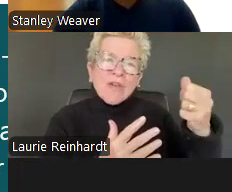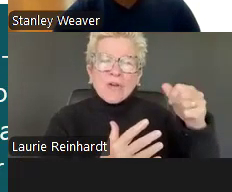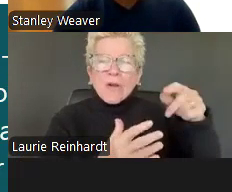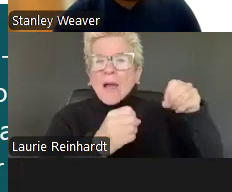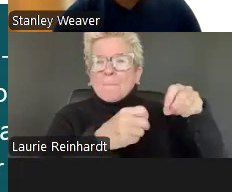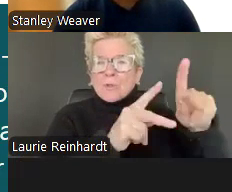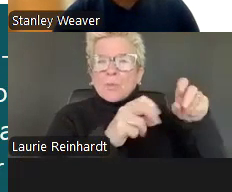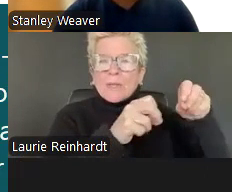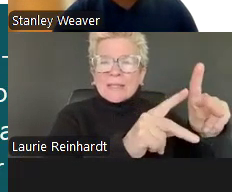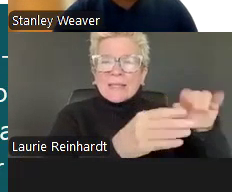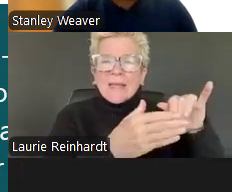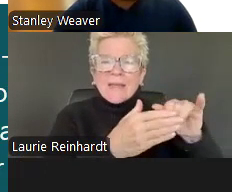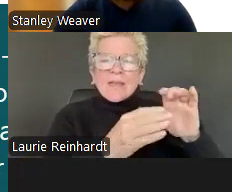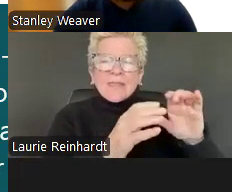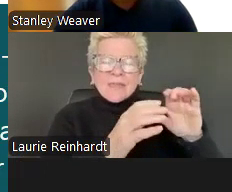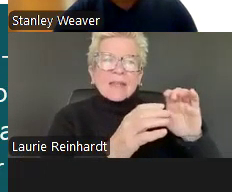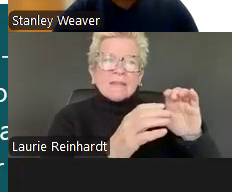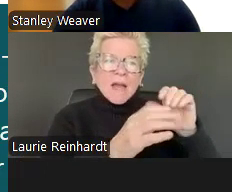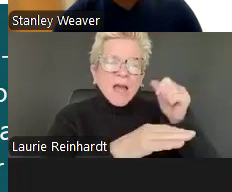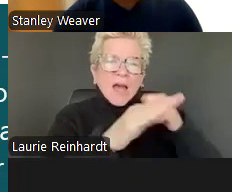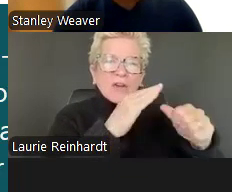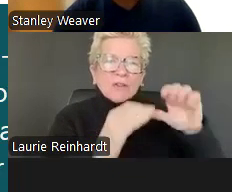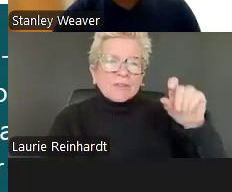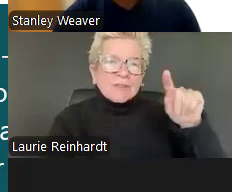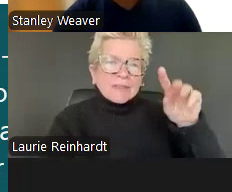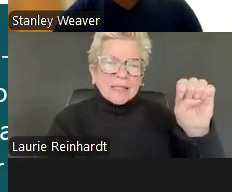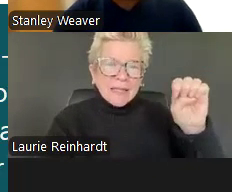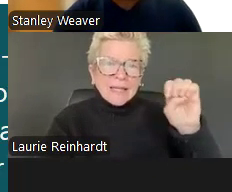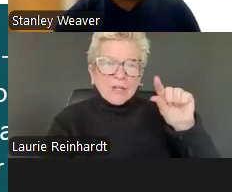classify as a CTE graduation pathway the first being the completion of a